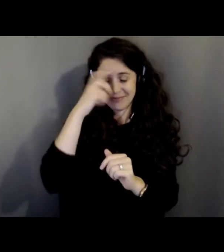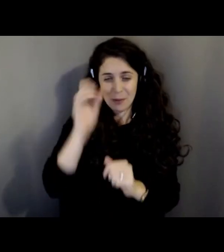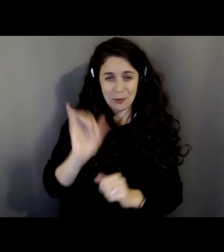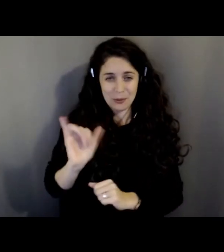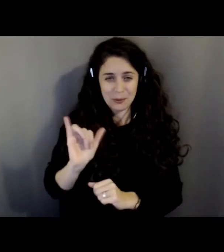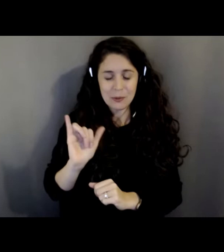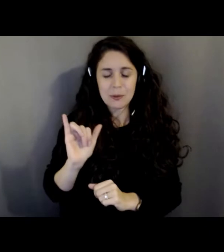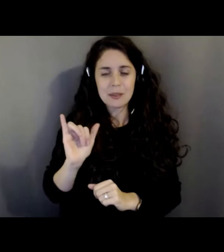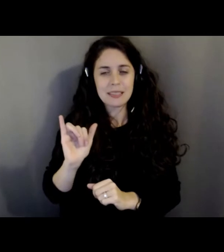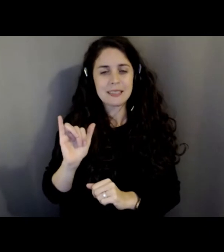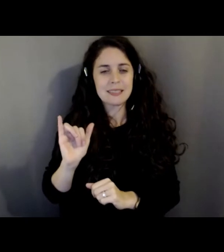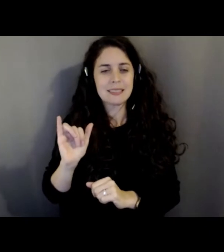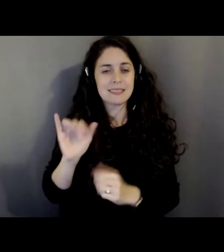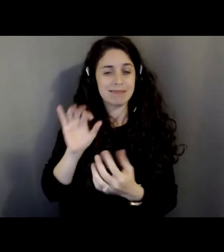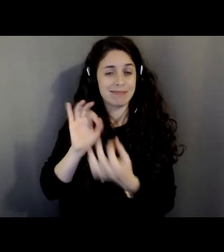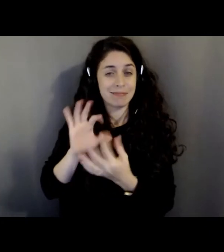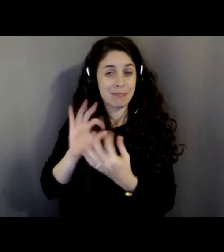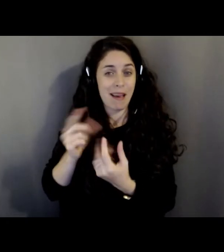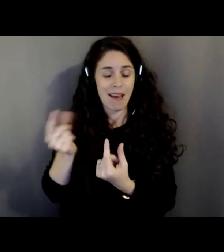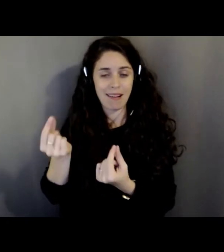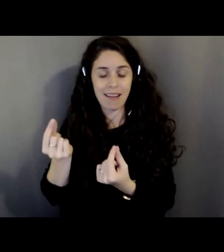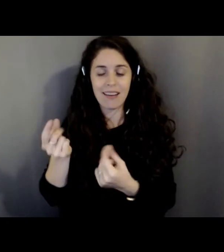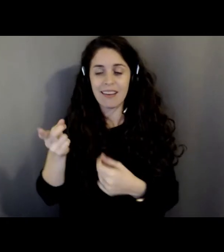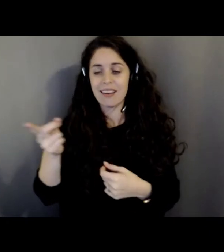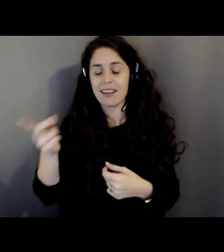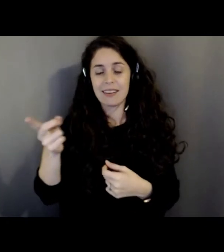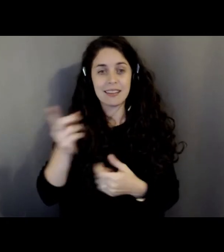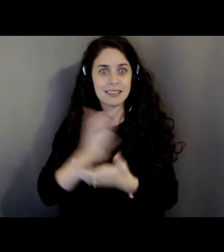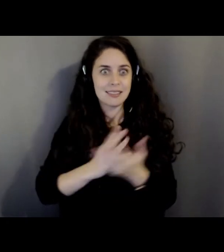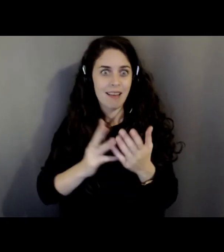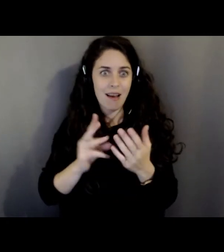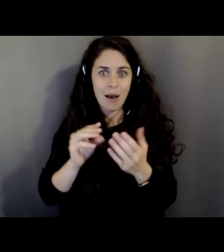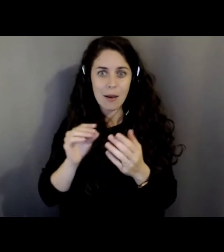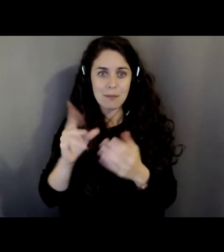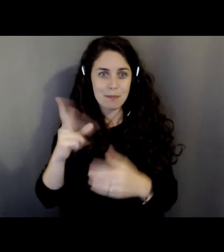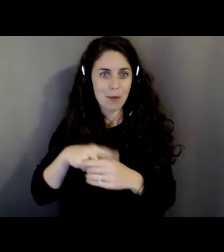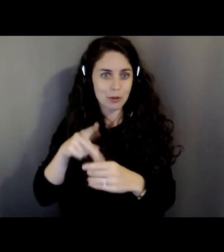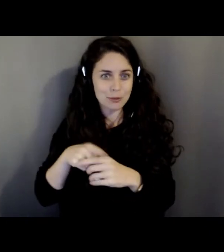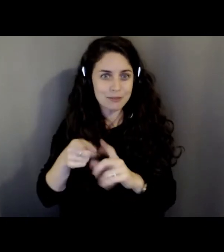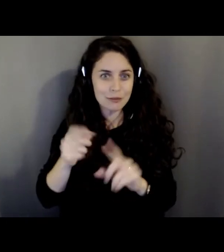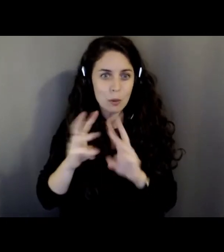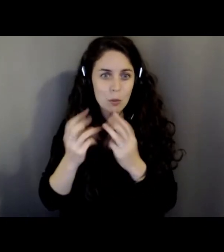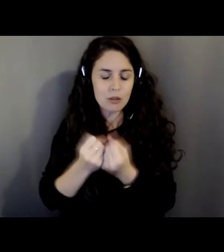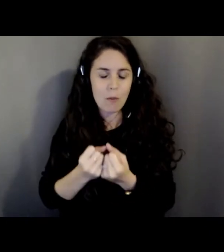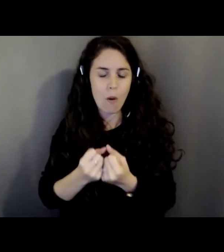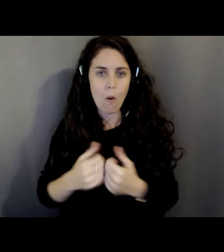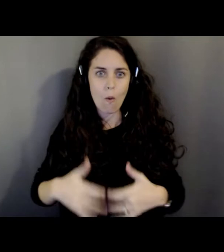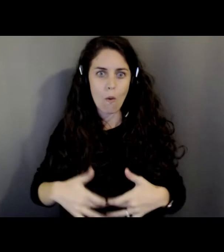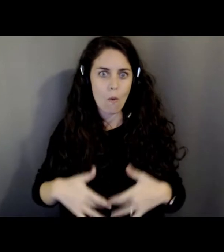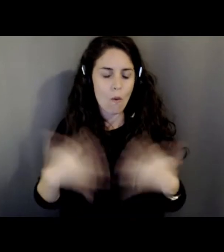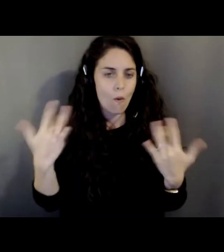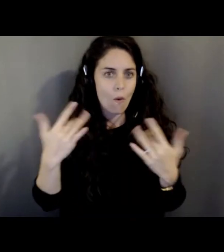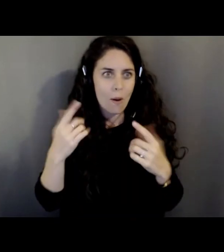how excited some of our workshop attendees were to meet a student who had a very similar disability.